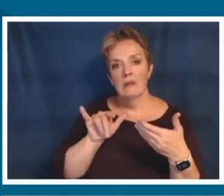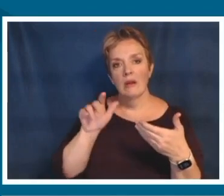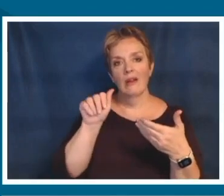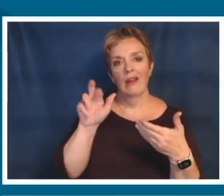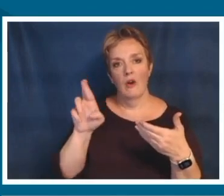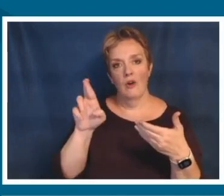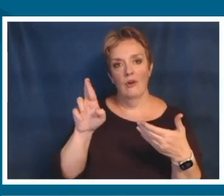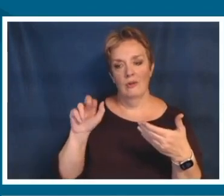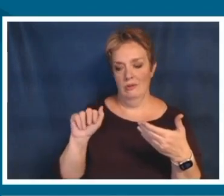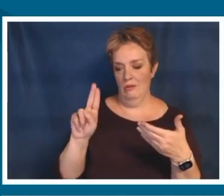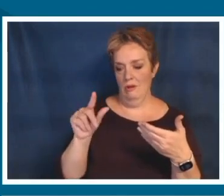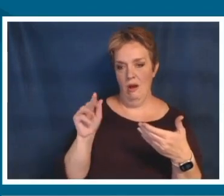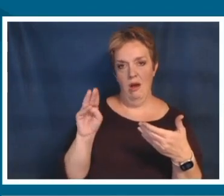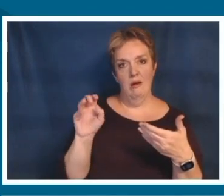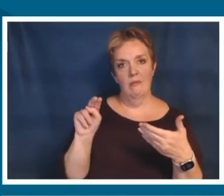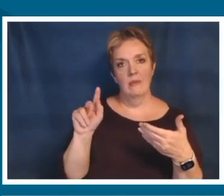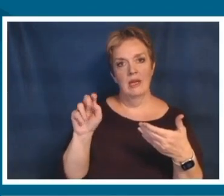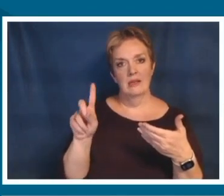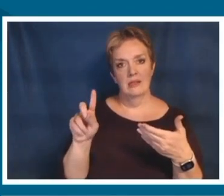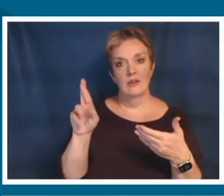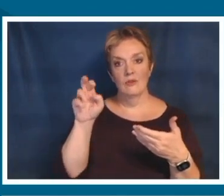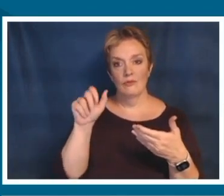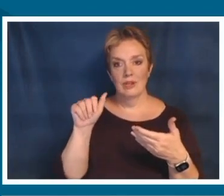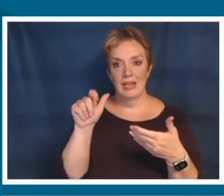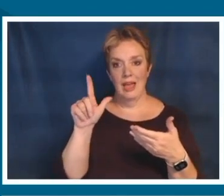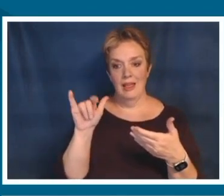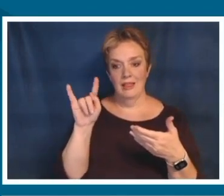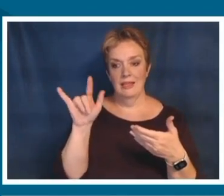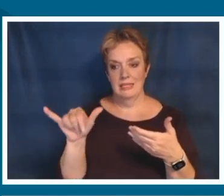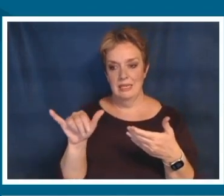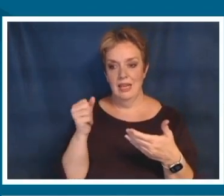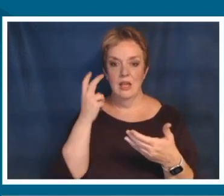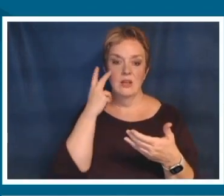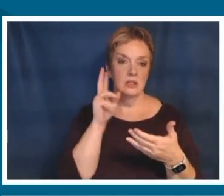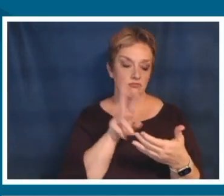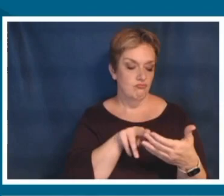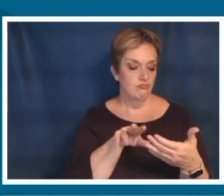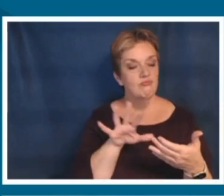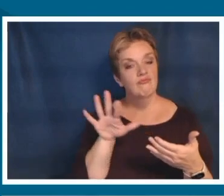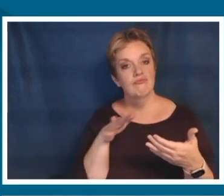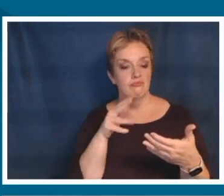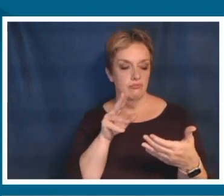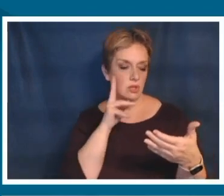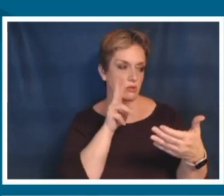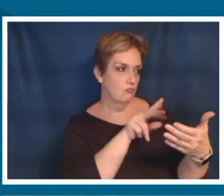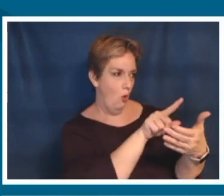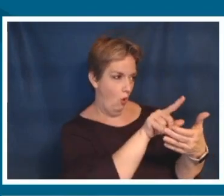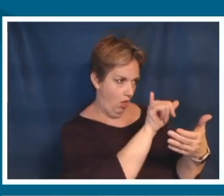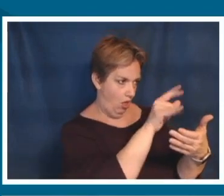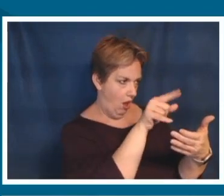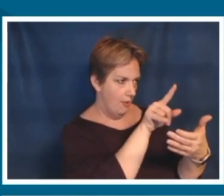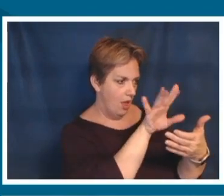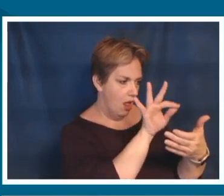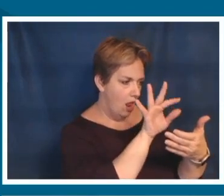back that that flavor um and that the sights and sounds of of old southwest um